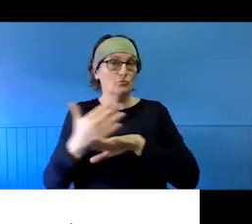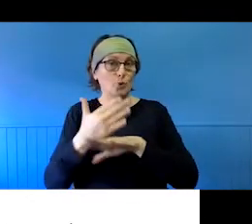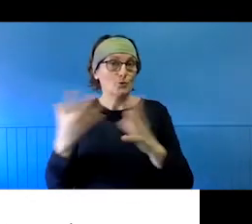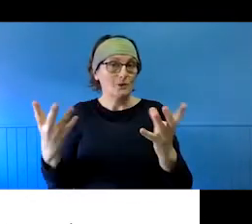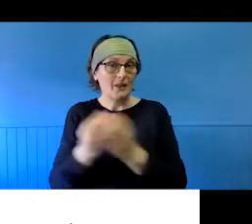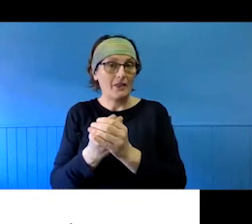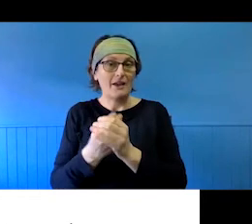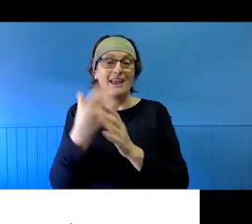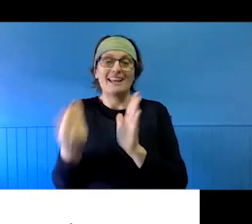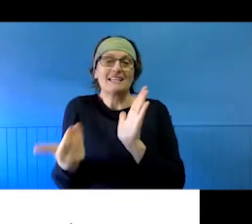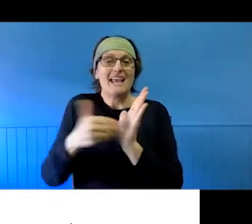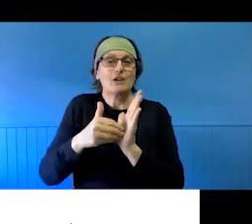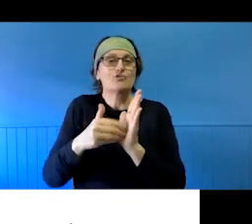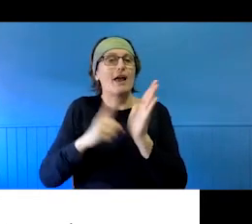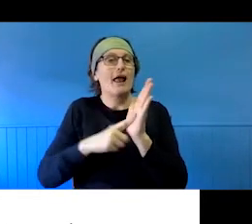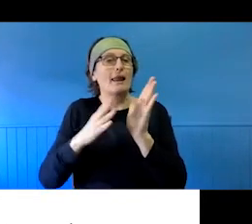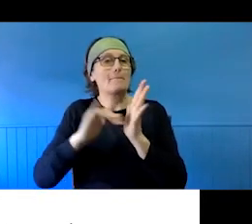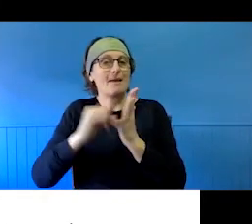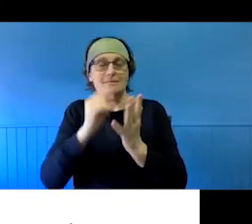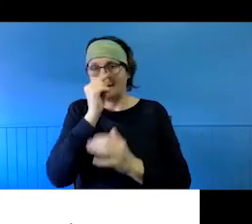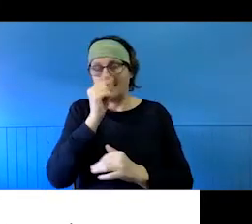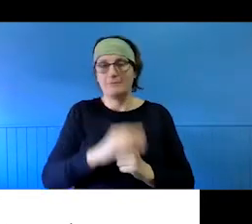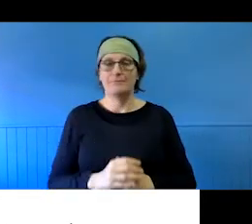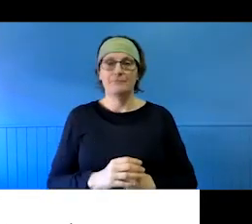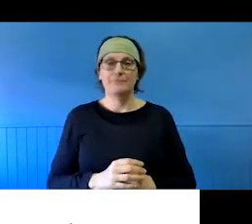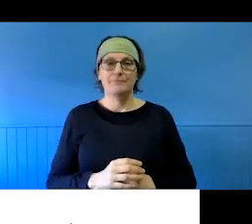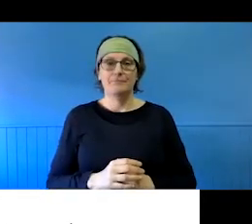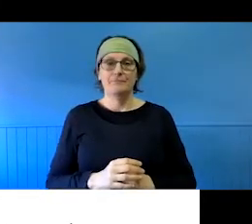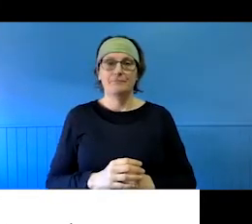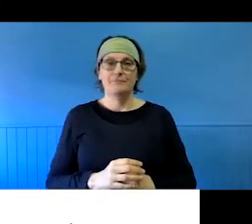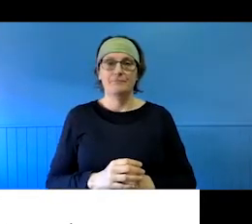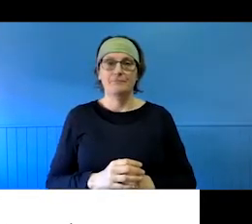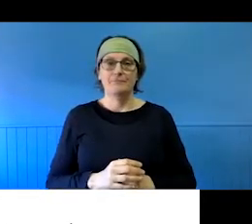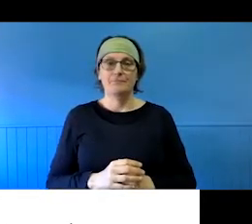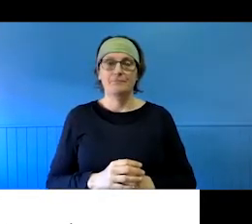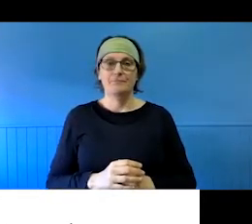for LMS structures. Considerations when you're looking at platforms for